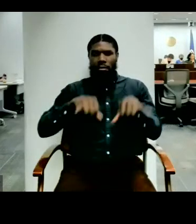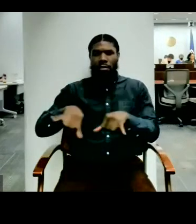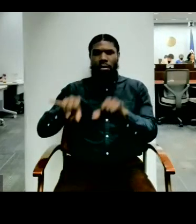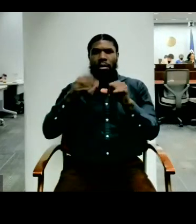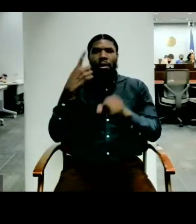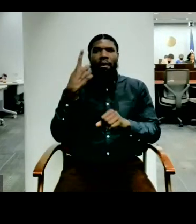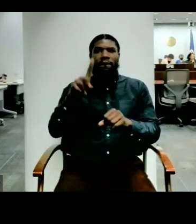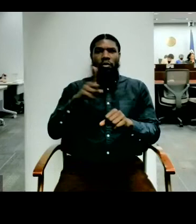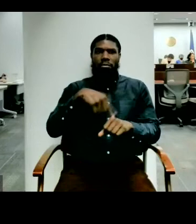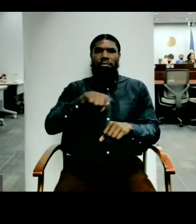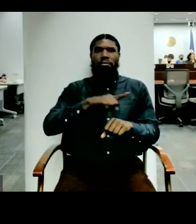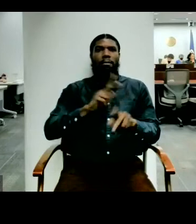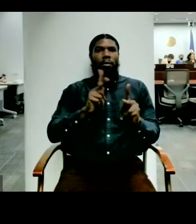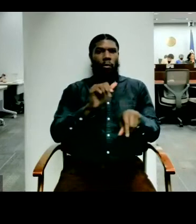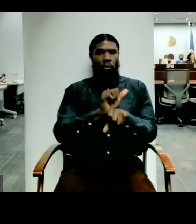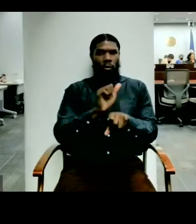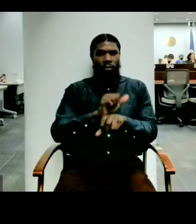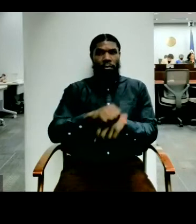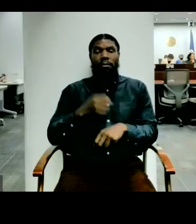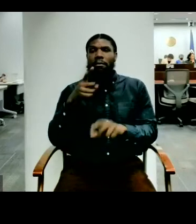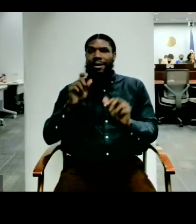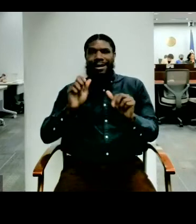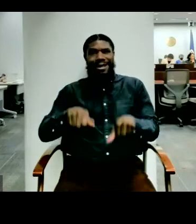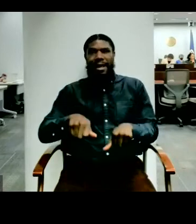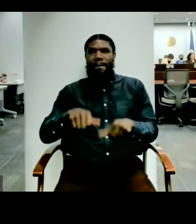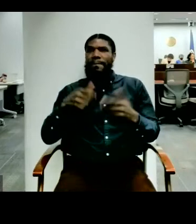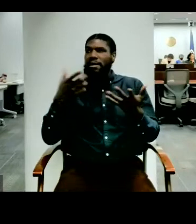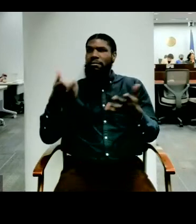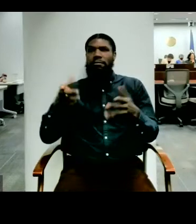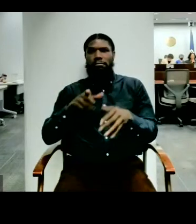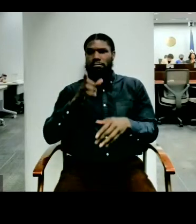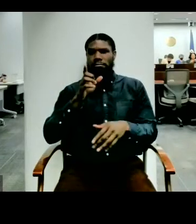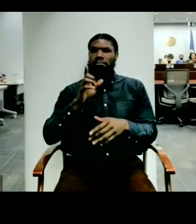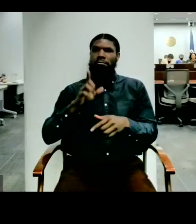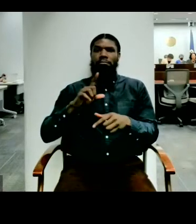through guidance and private attorneys can take it from interest. But some things the EEOC